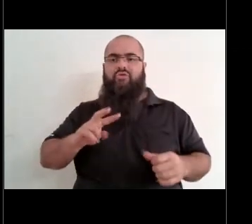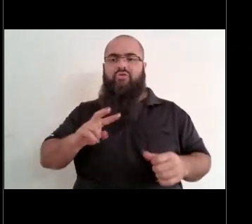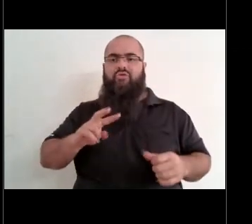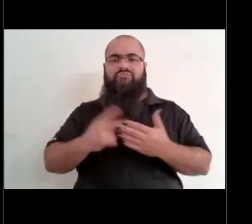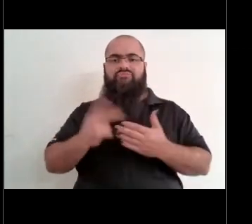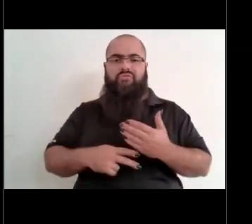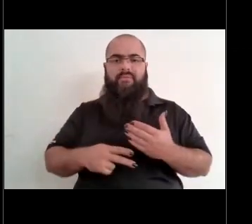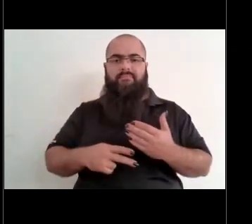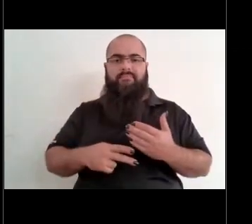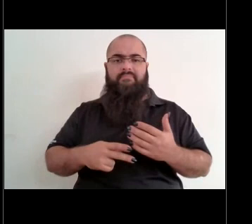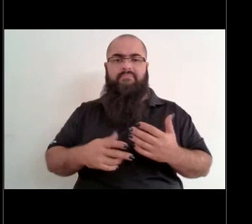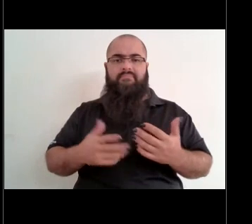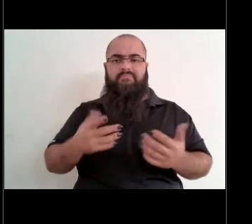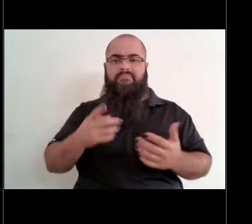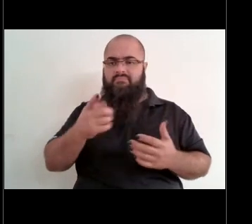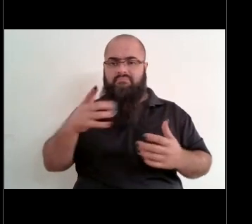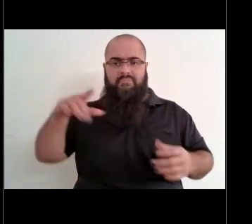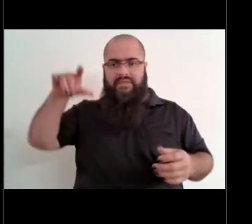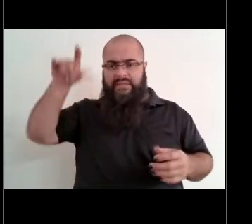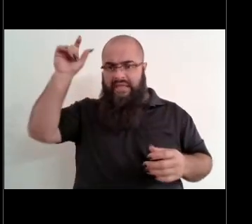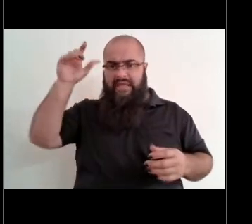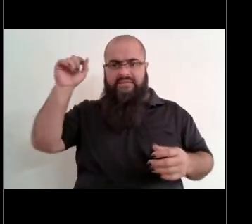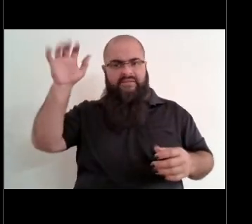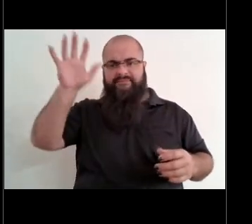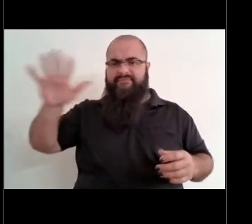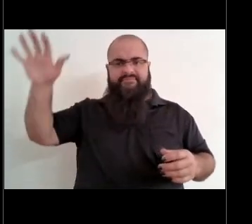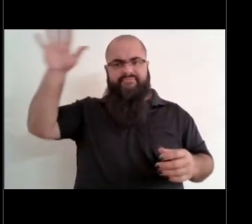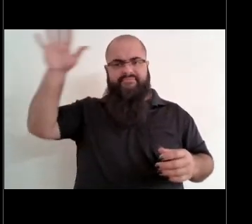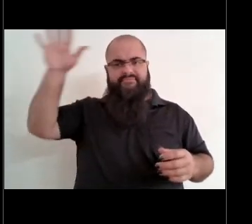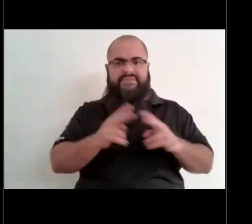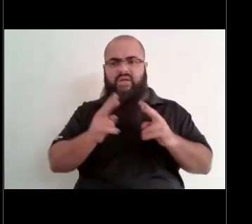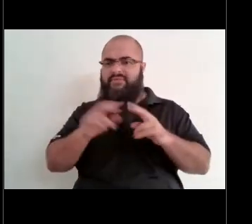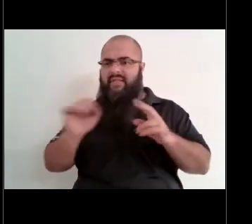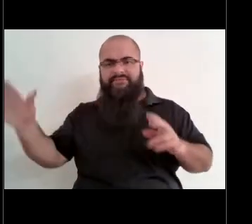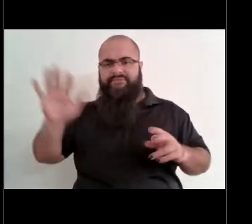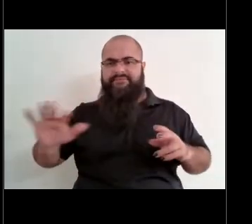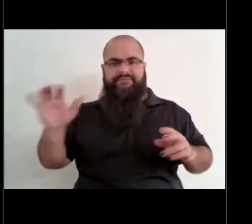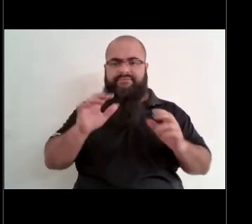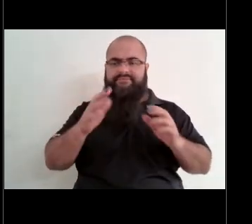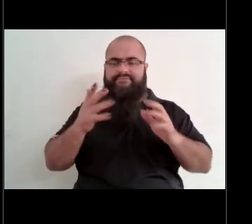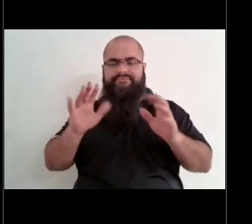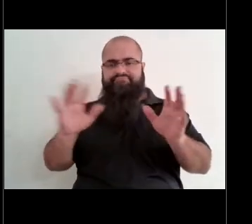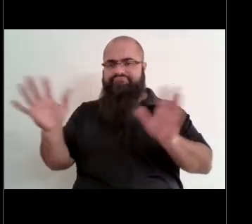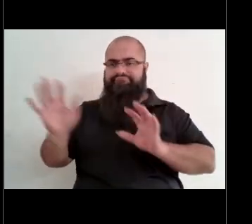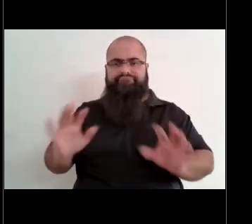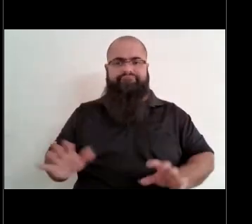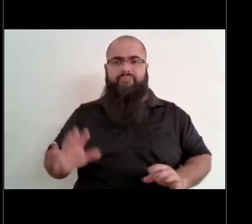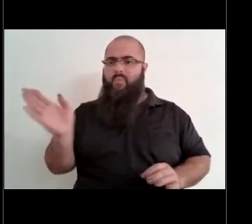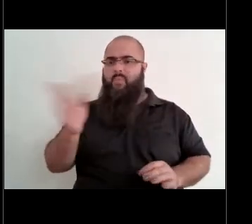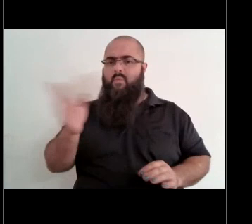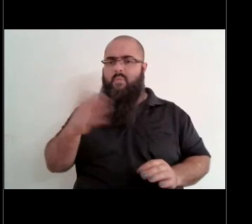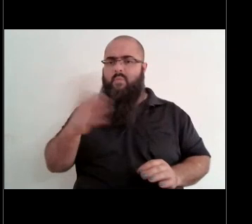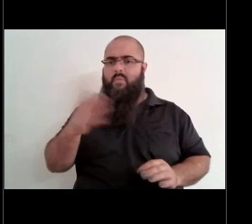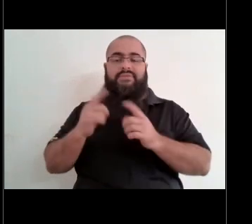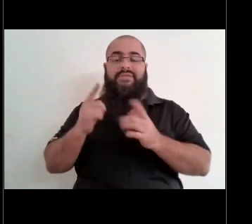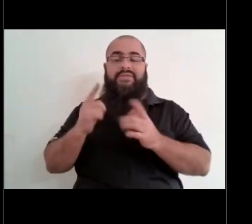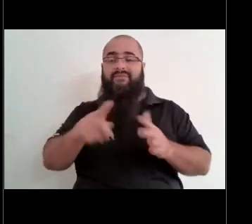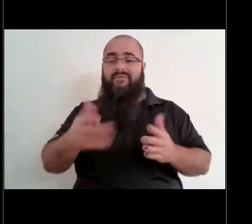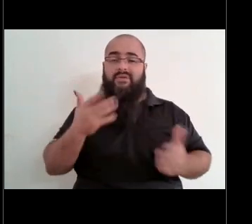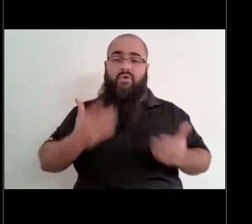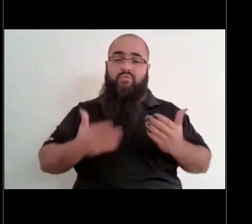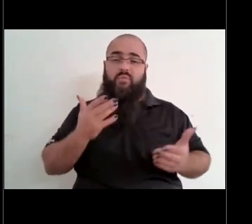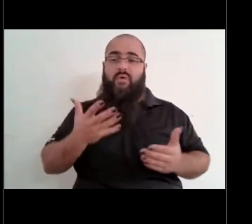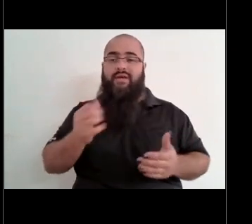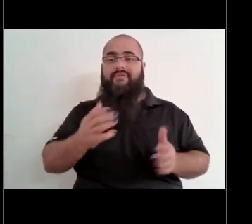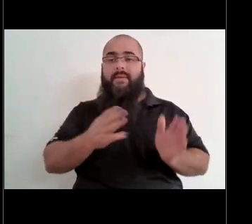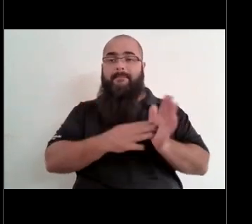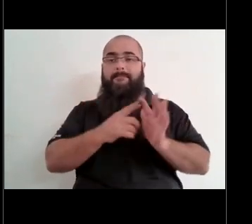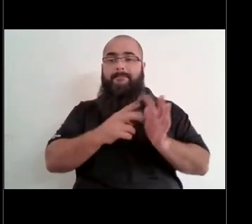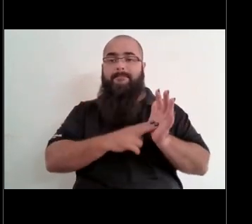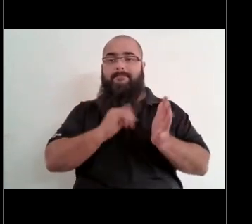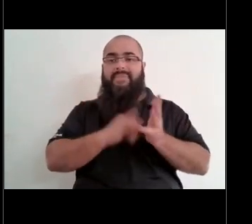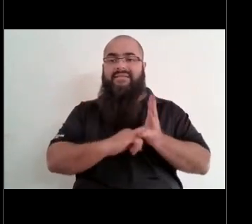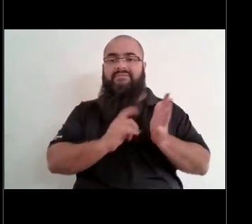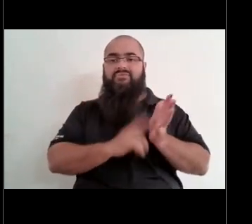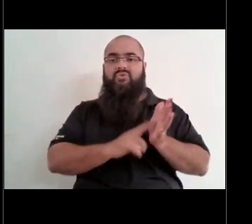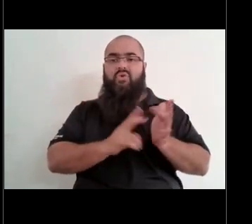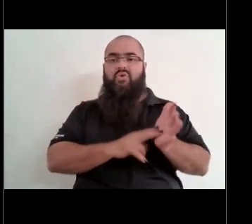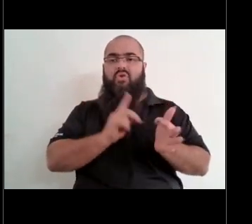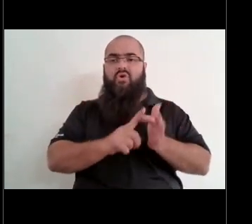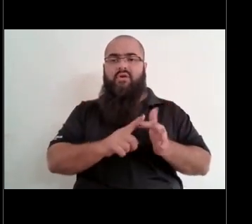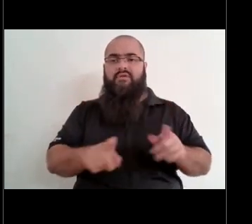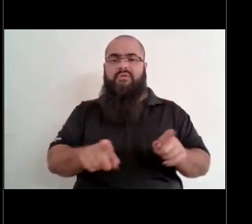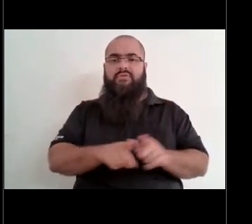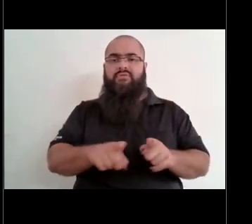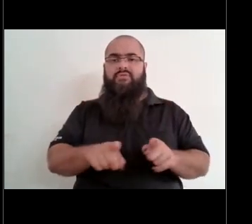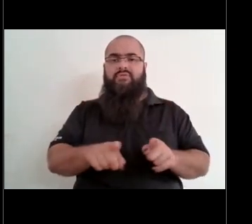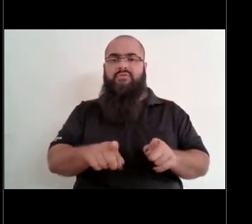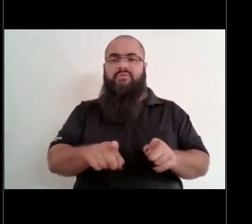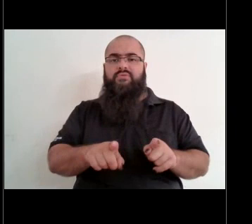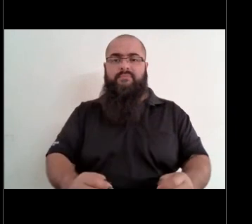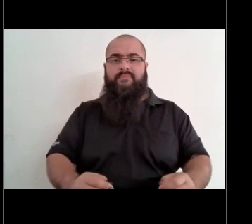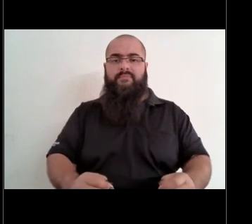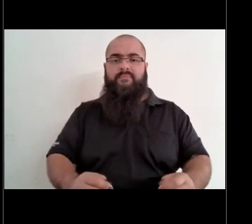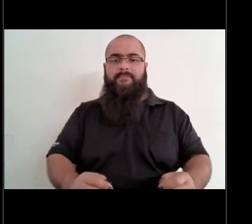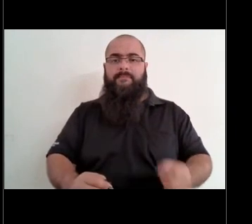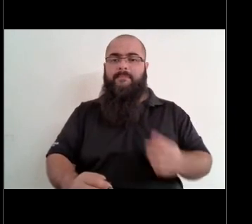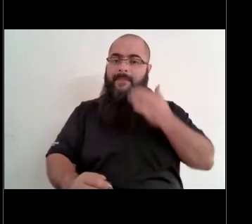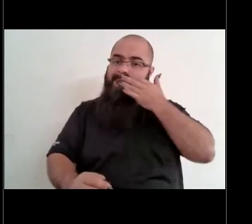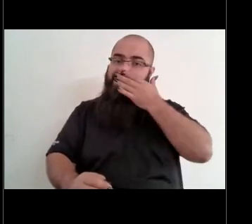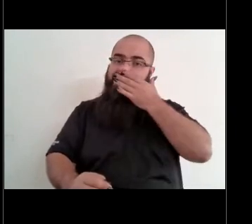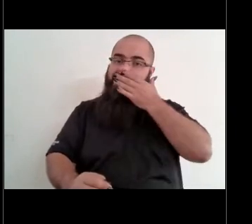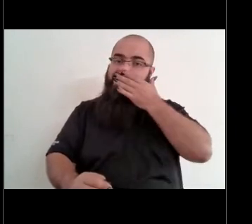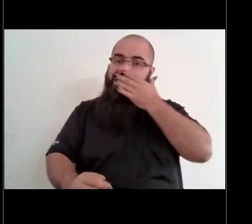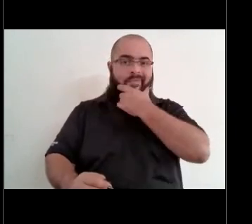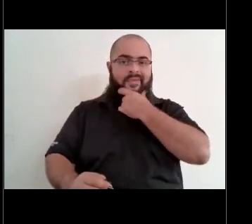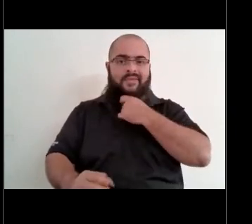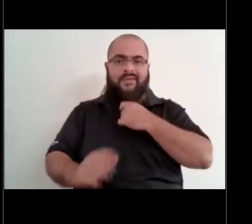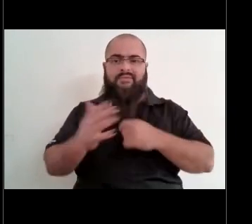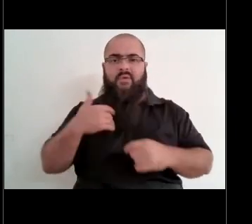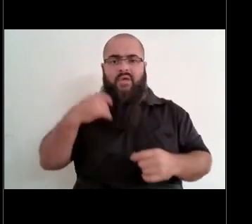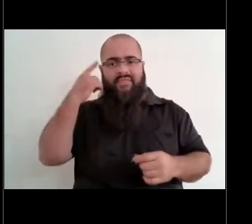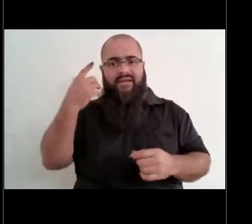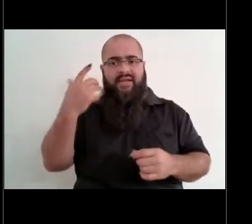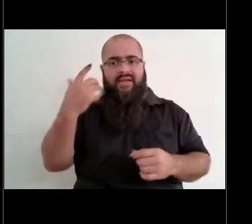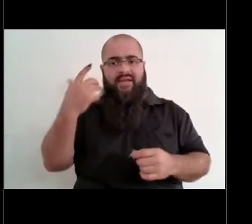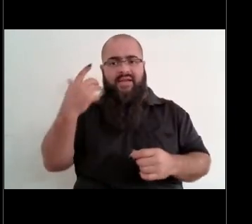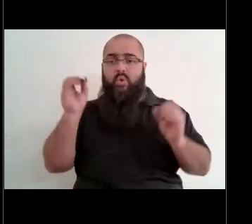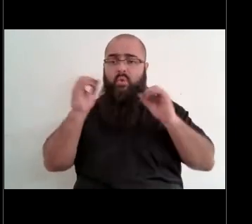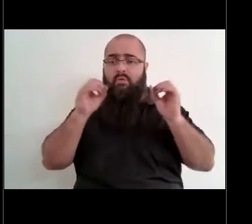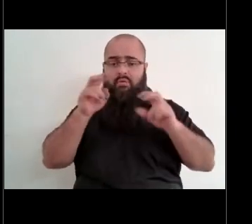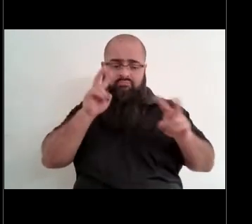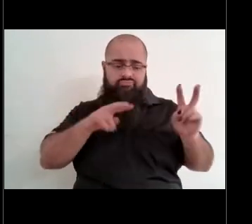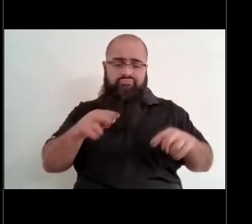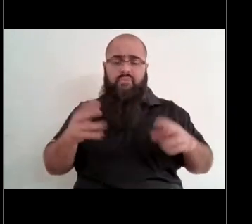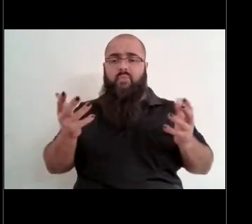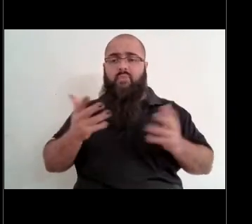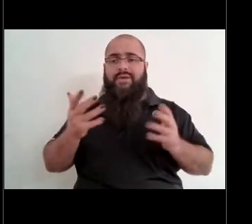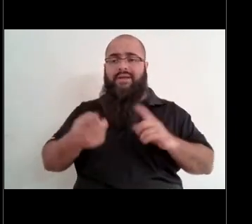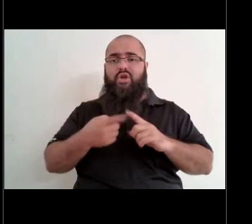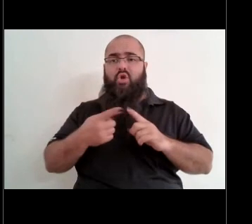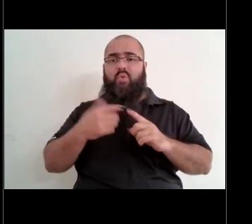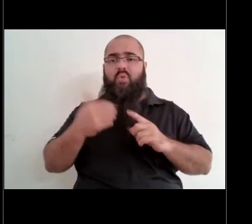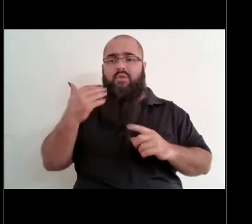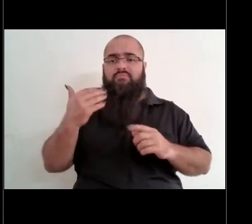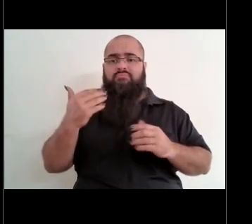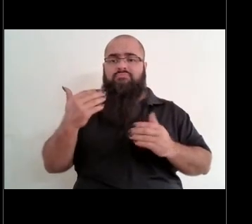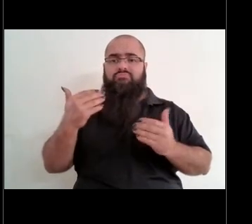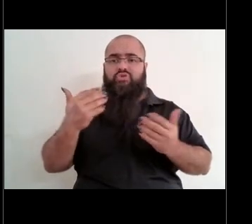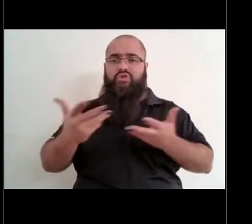very much.